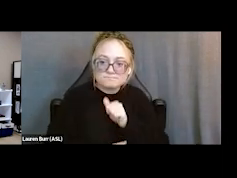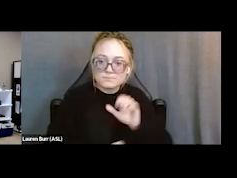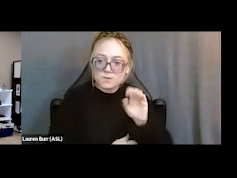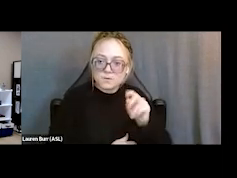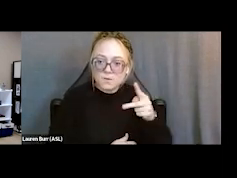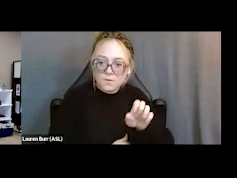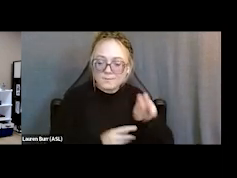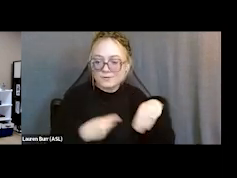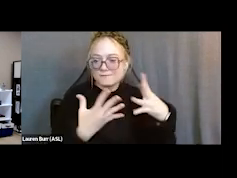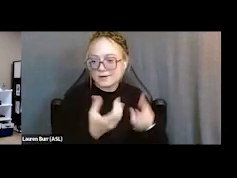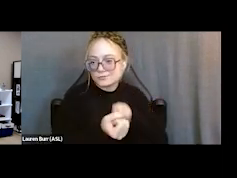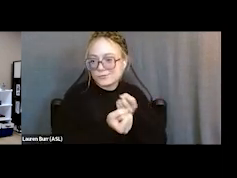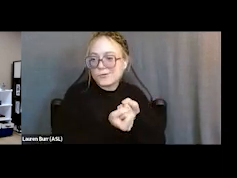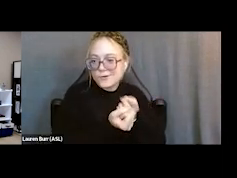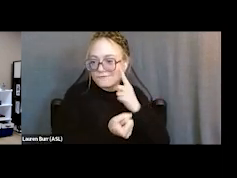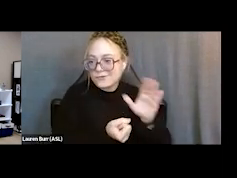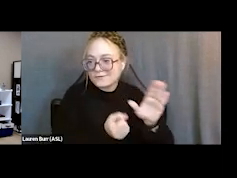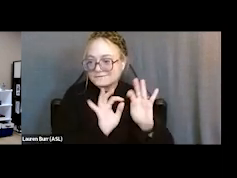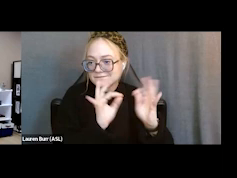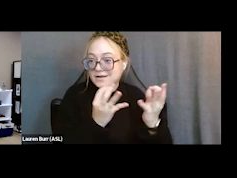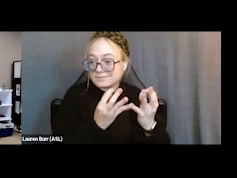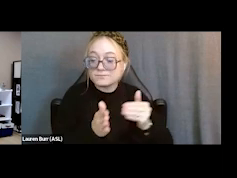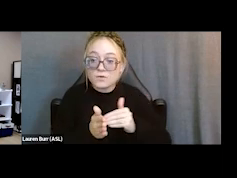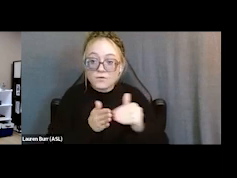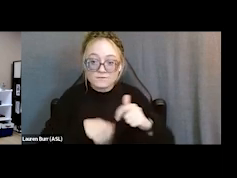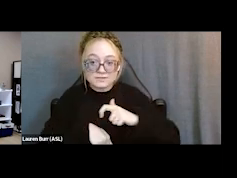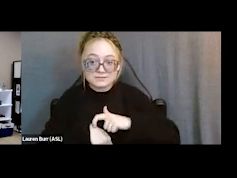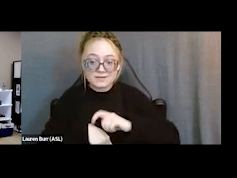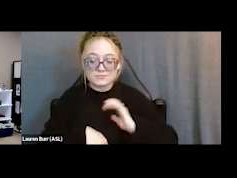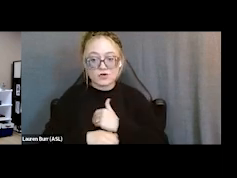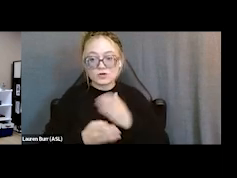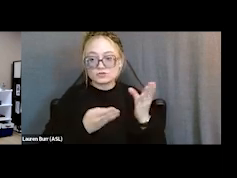for the individual's families. Oftentimes, you know, our service users live